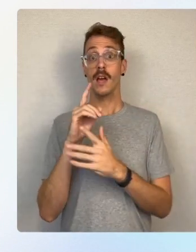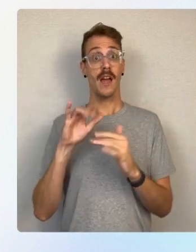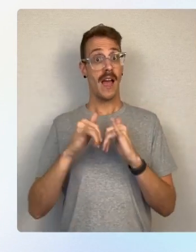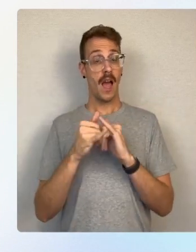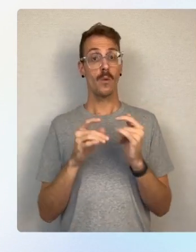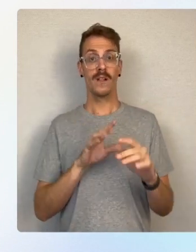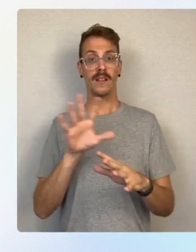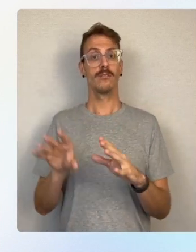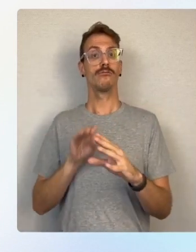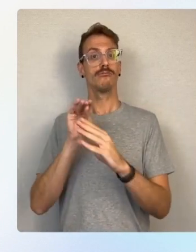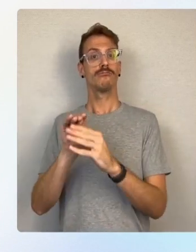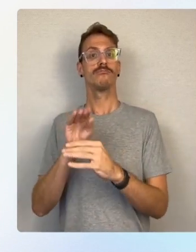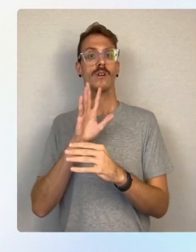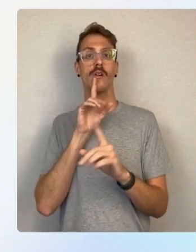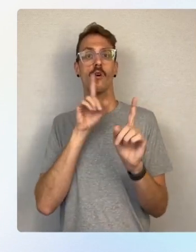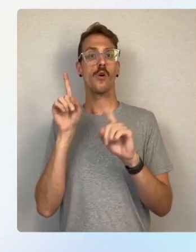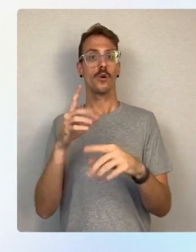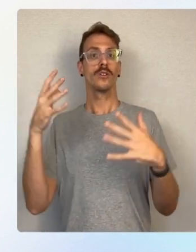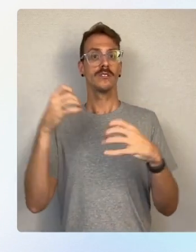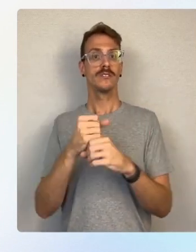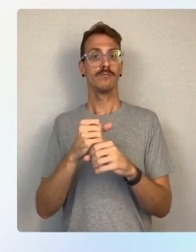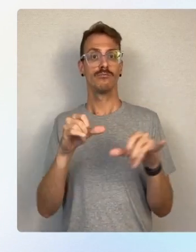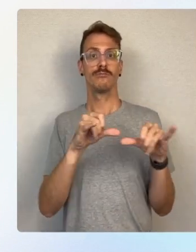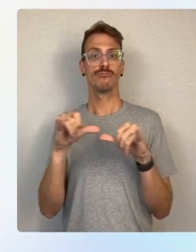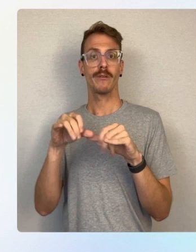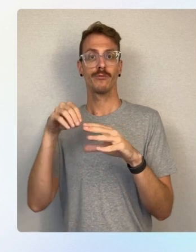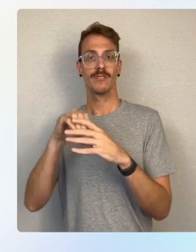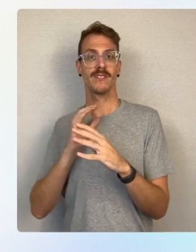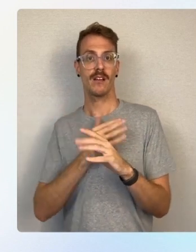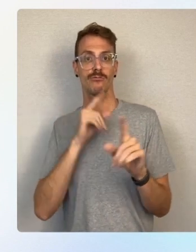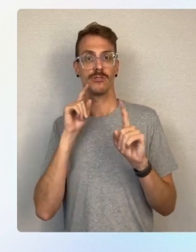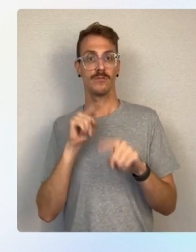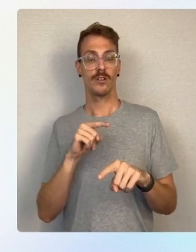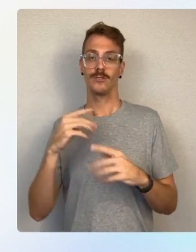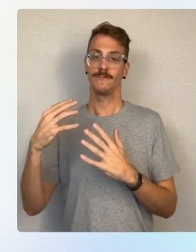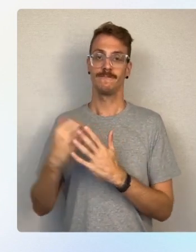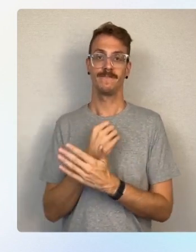we'll include the order summary parameter in a Response.